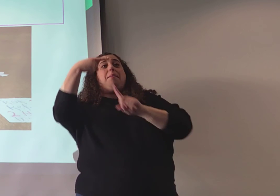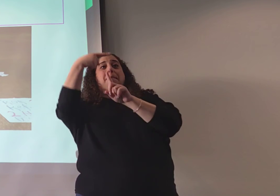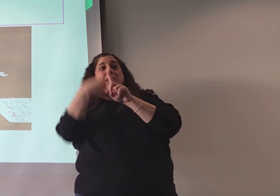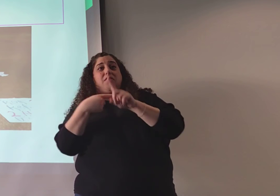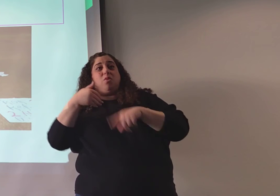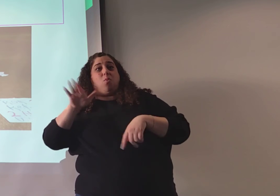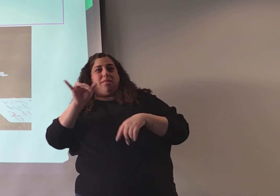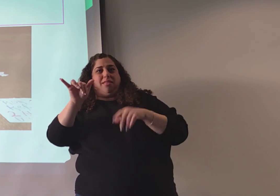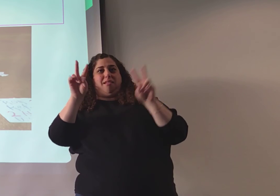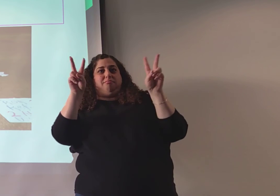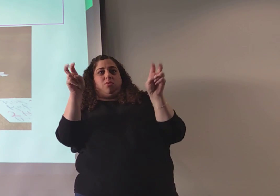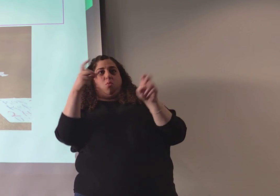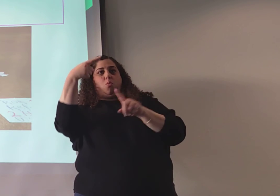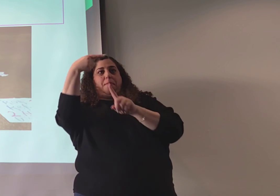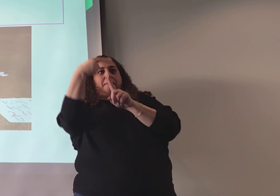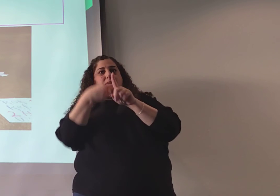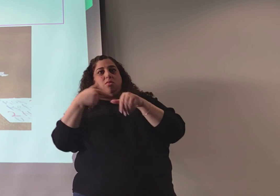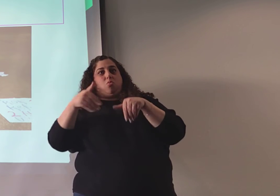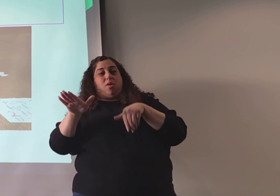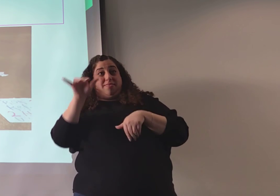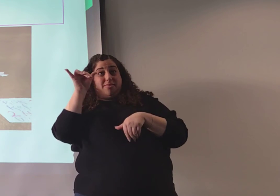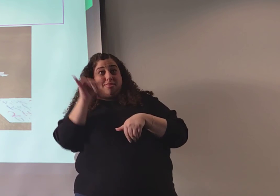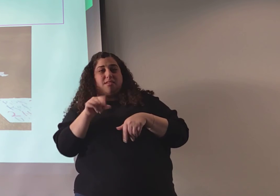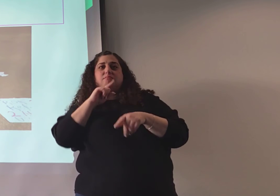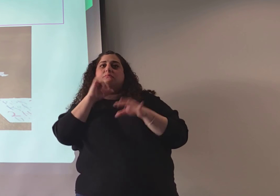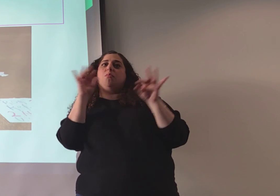another solution, to apply for disability benefits if that hasn't been done yet.